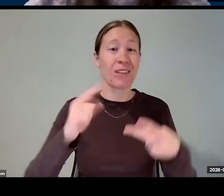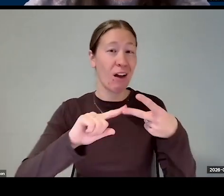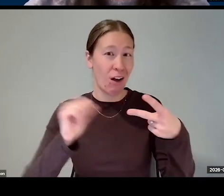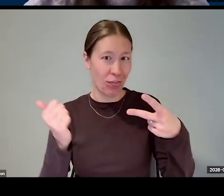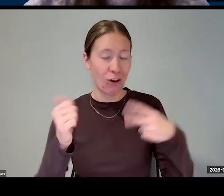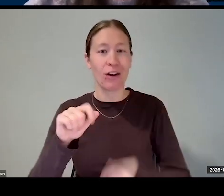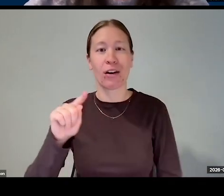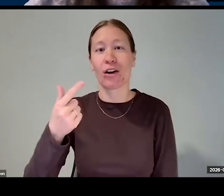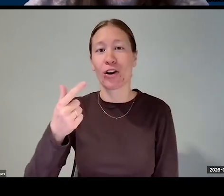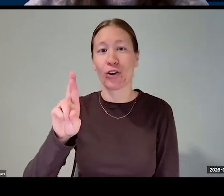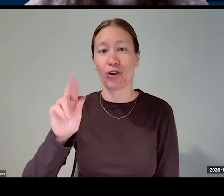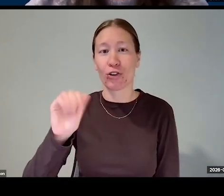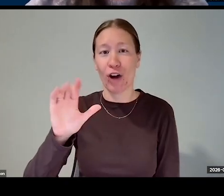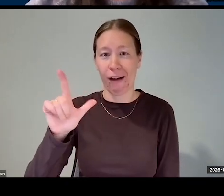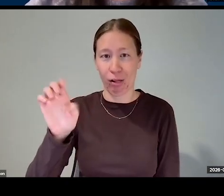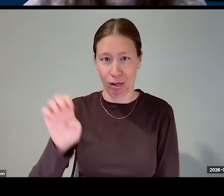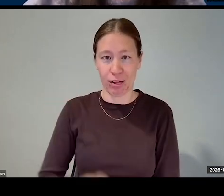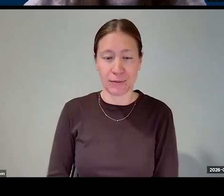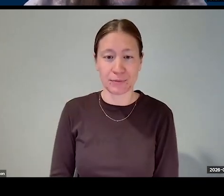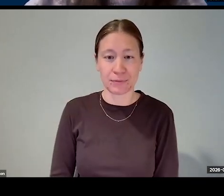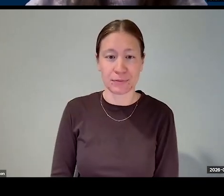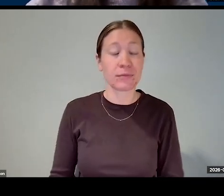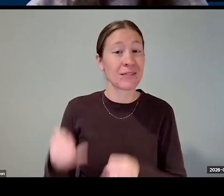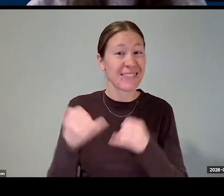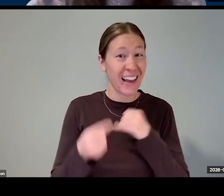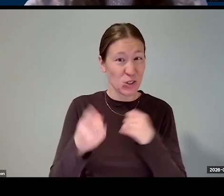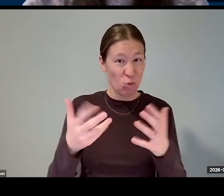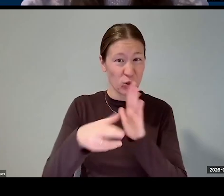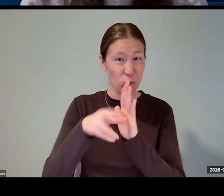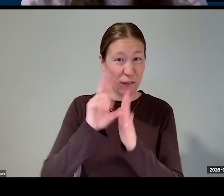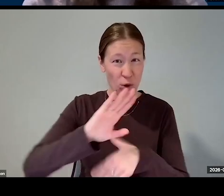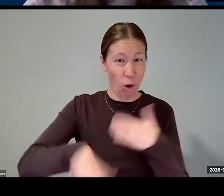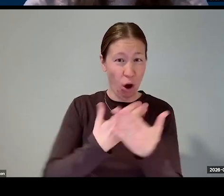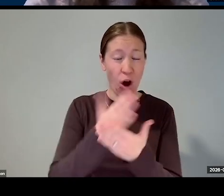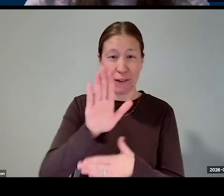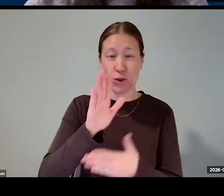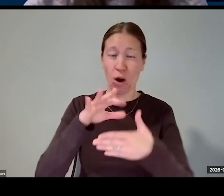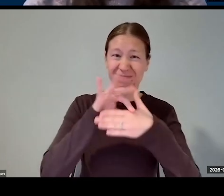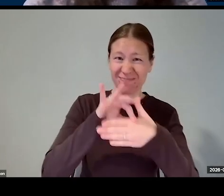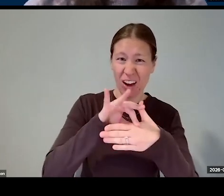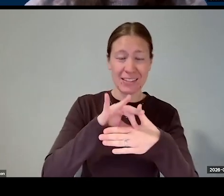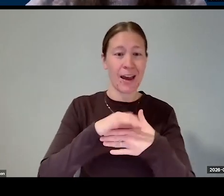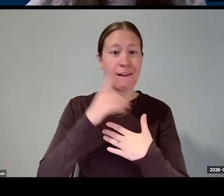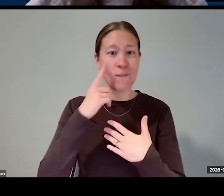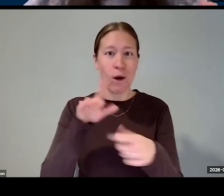to review all of your slide content for density and spacing. So did I leave enough margin space at the bottom?